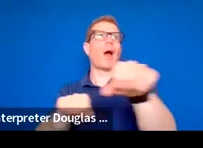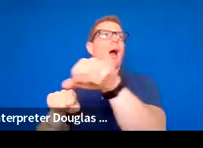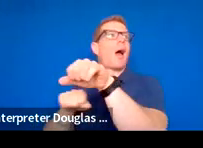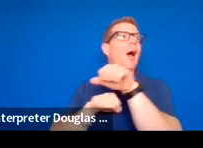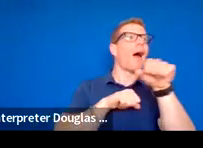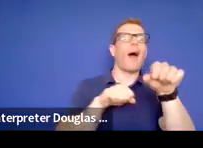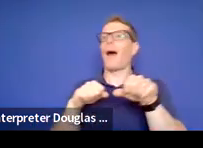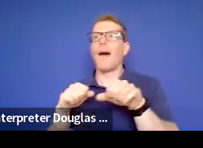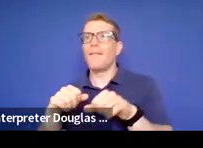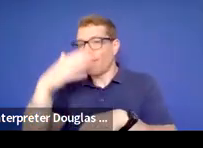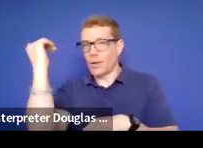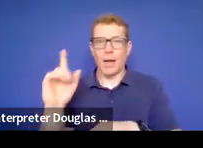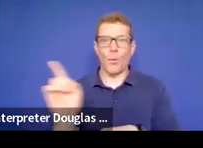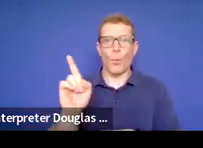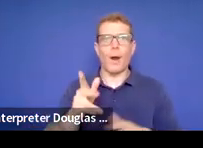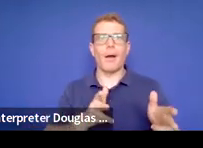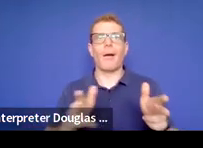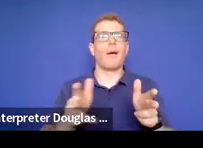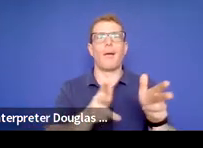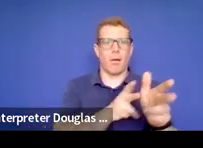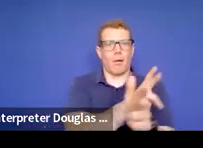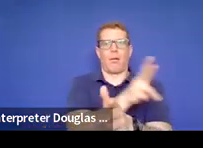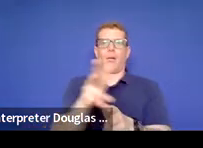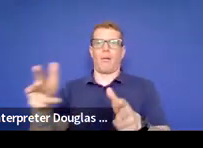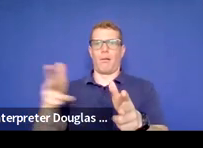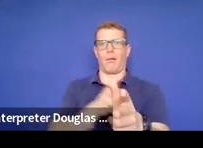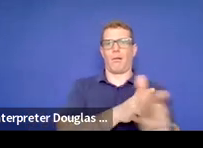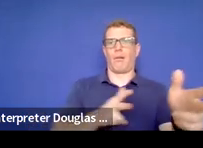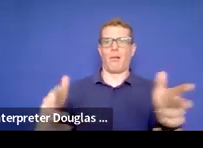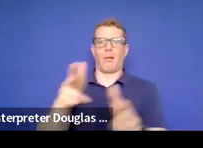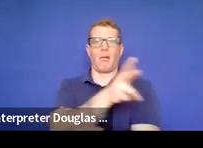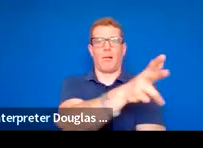Short term memory, like comes in all sorts of ways. So so definitely.